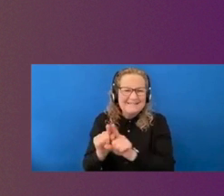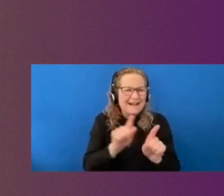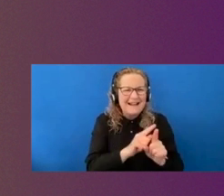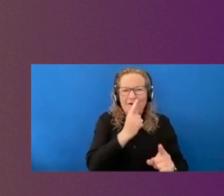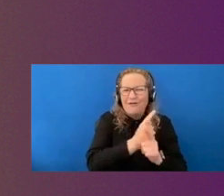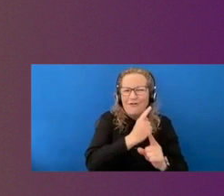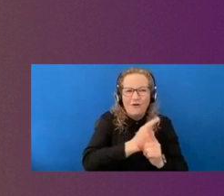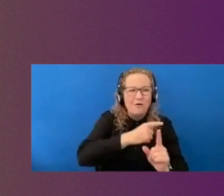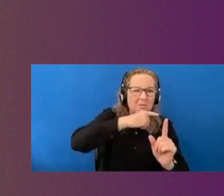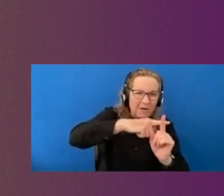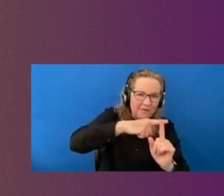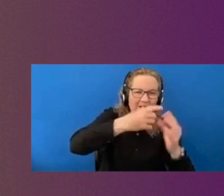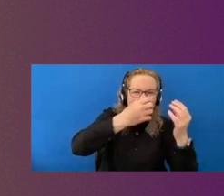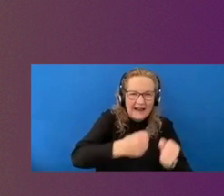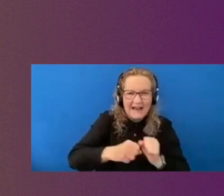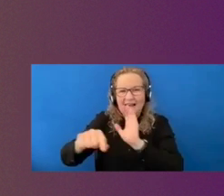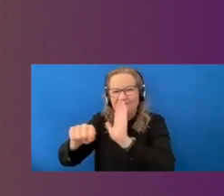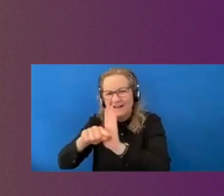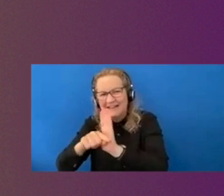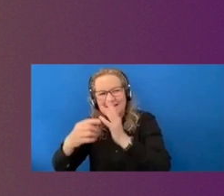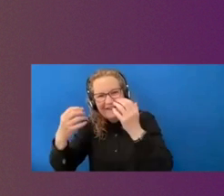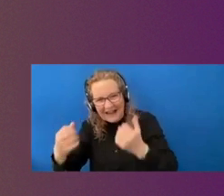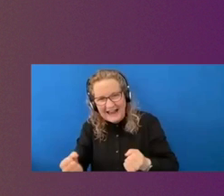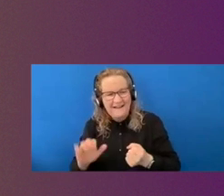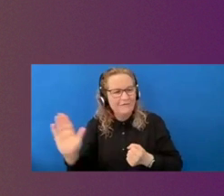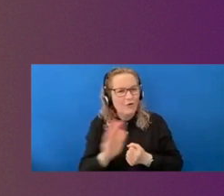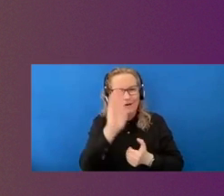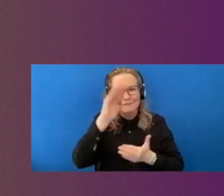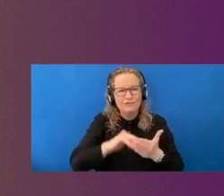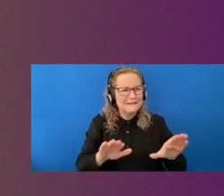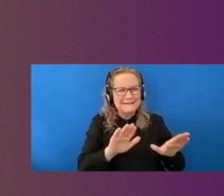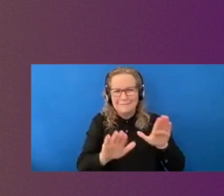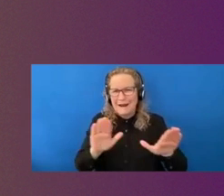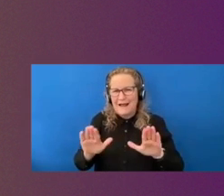going through the same thing to set a little bit of context I ran access to success and ATS